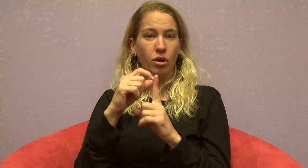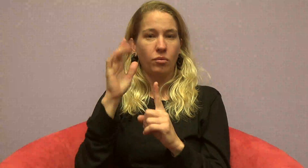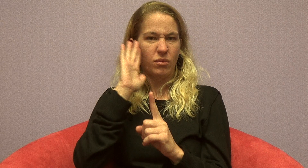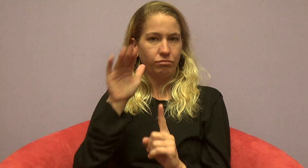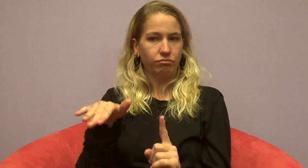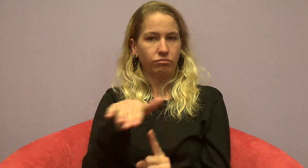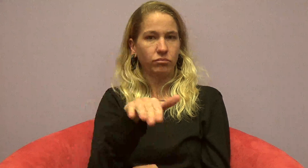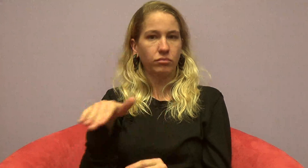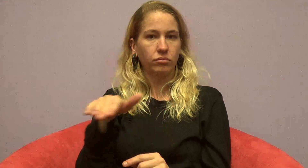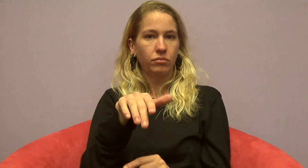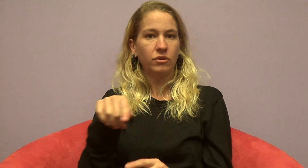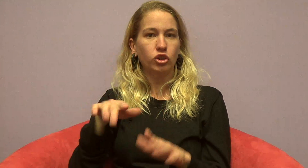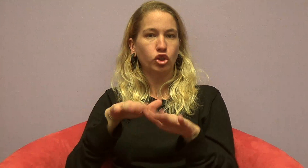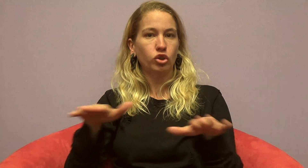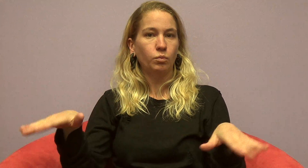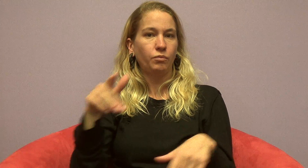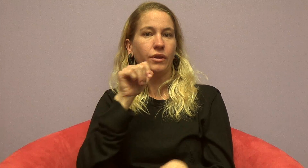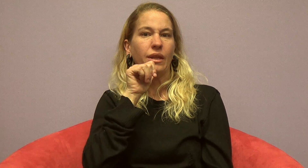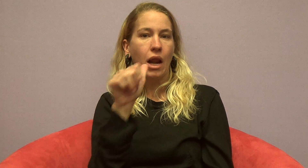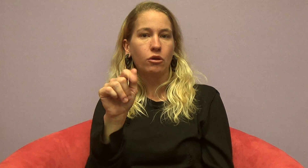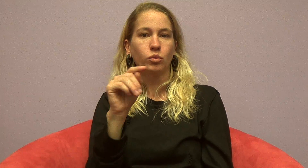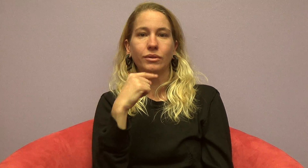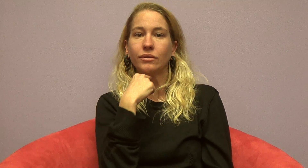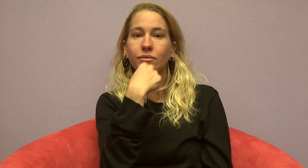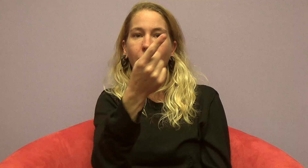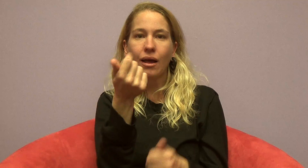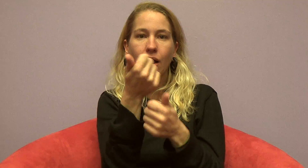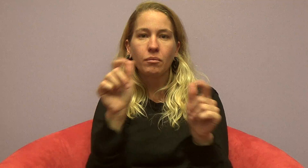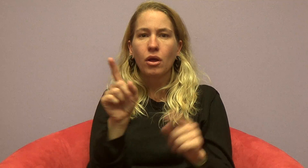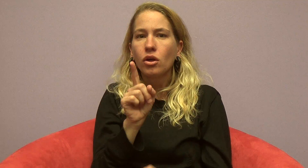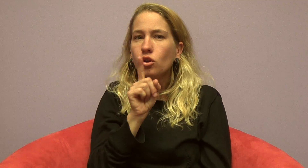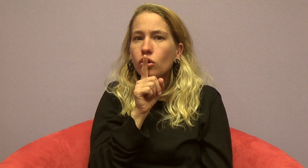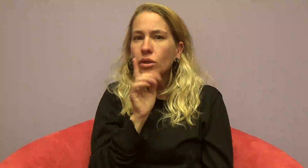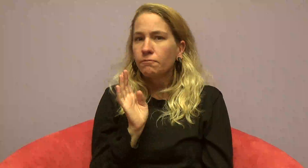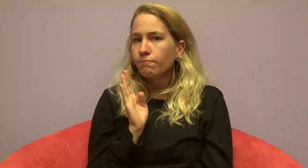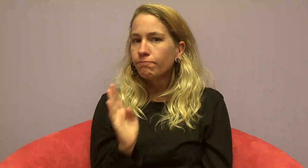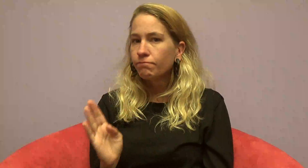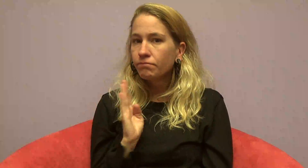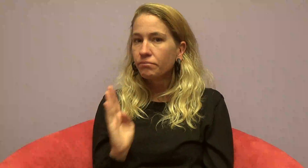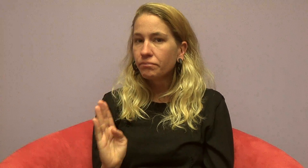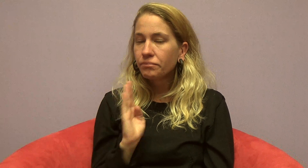Perp will tell the children not to tell anyone. "Shh. It's between you and me only. Don't tell anyone else."